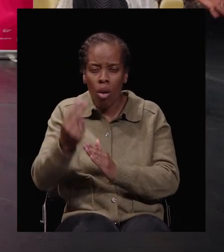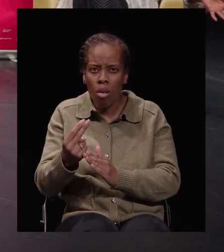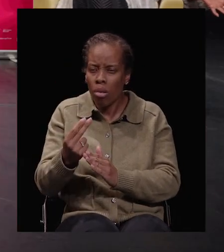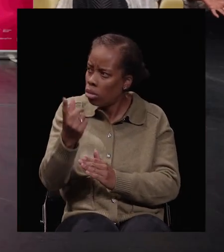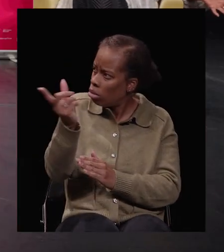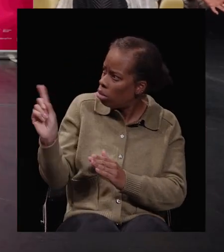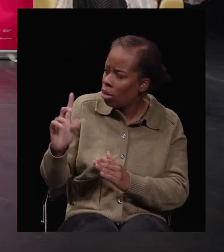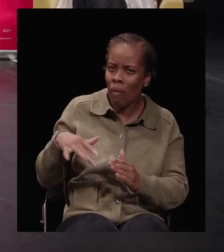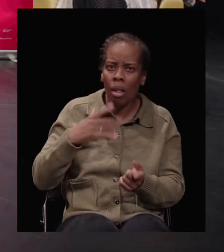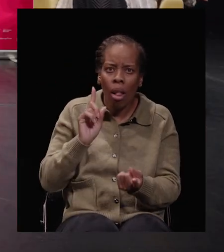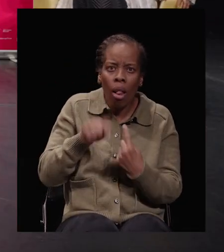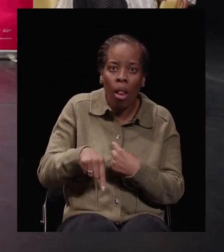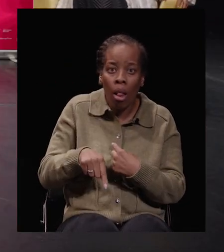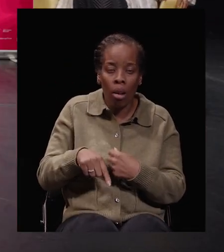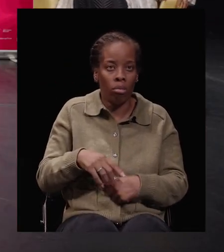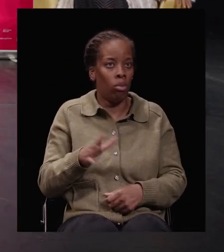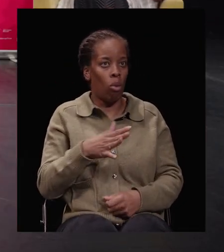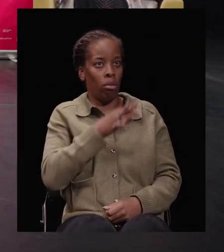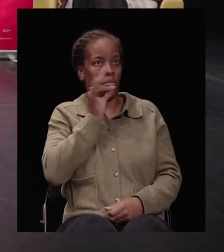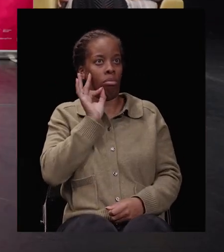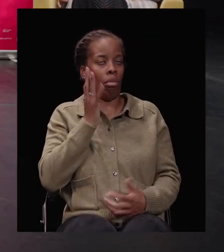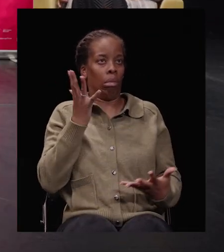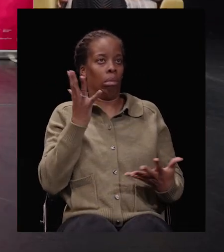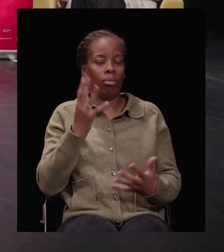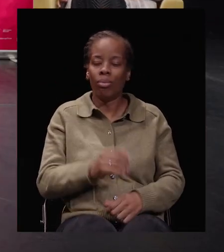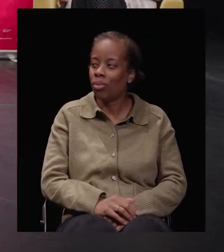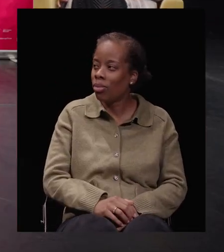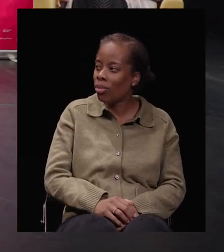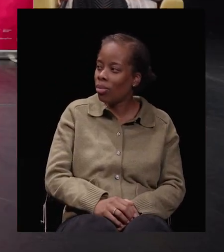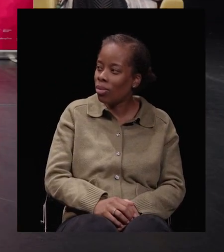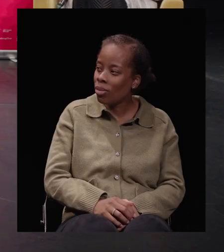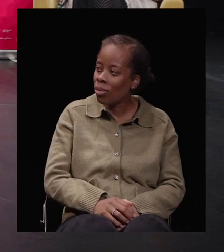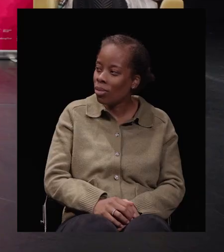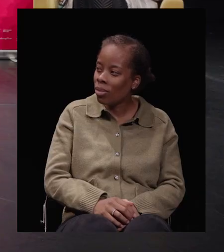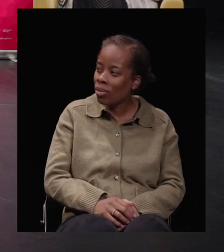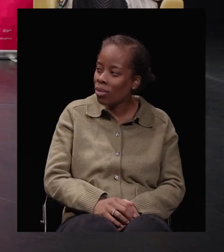No rush. All right, I've got the mic. I was poised.